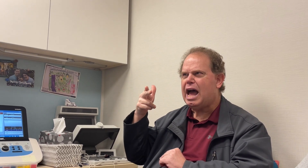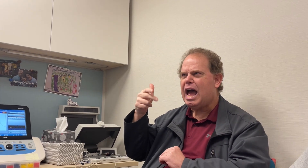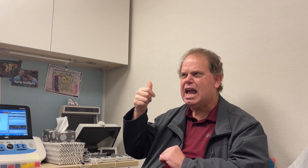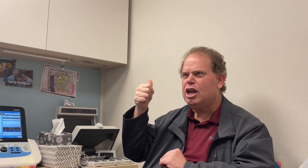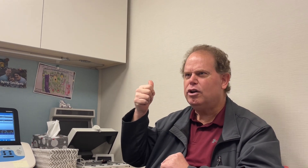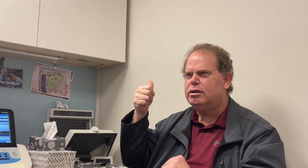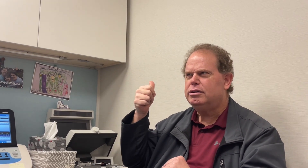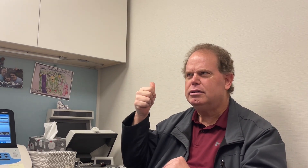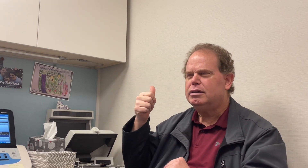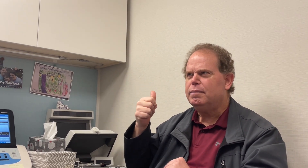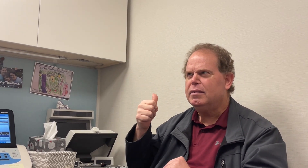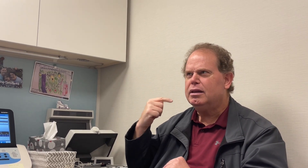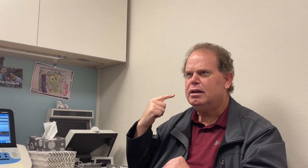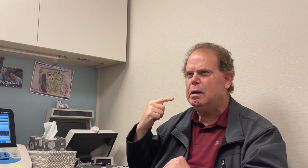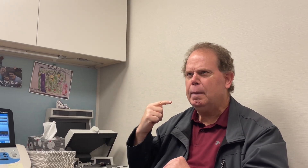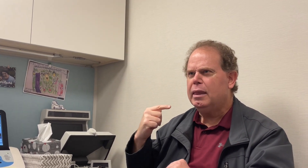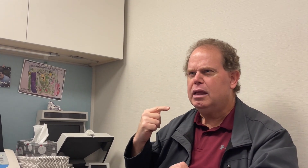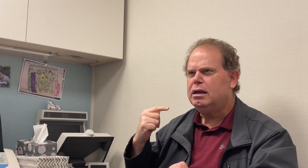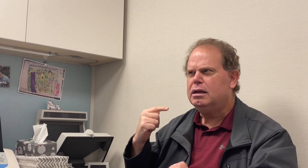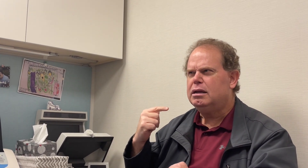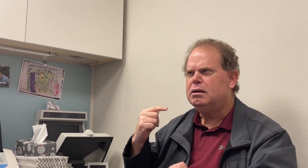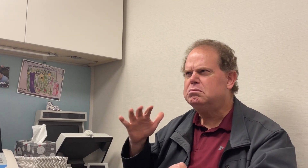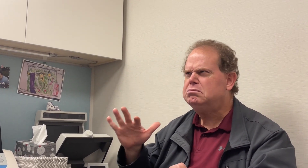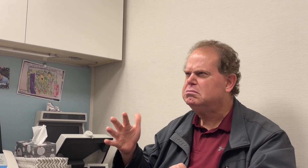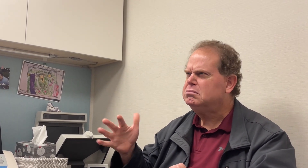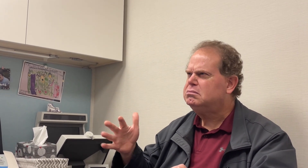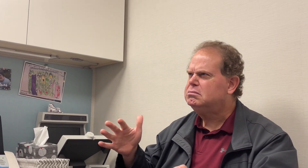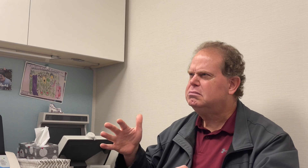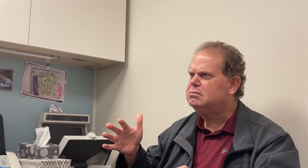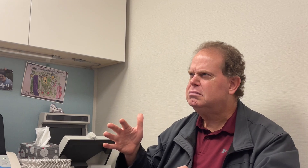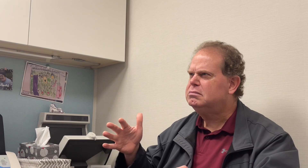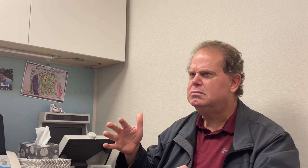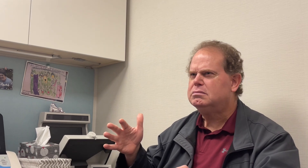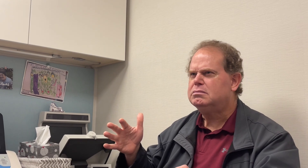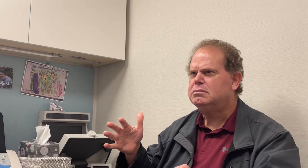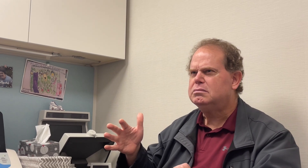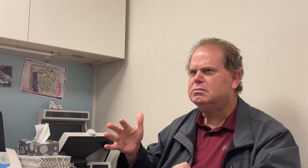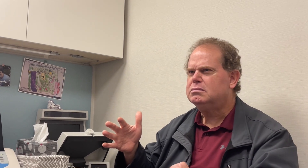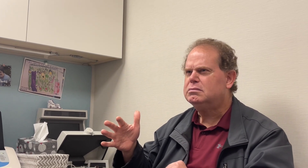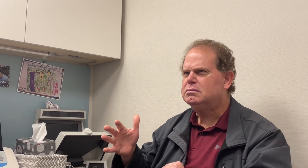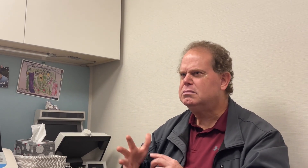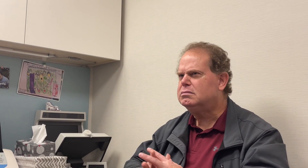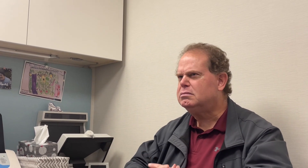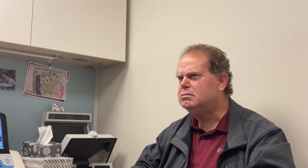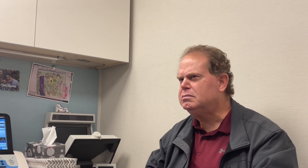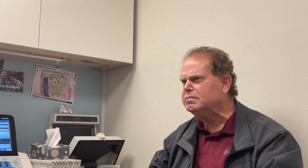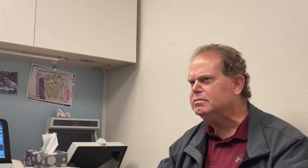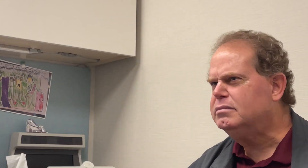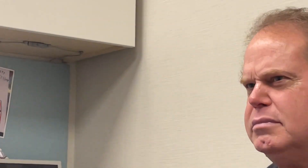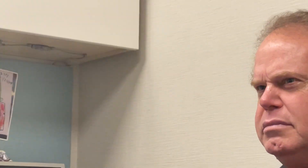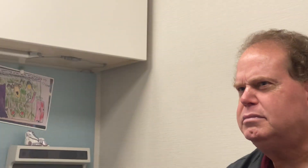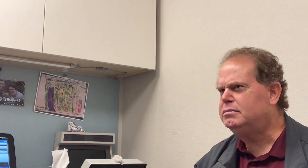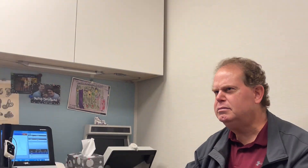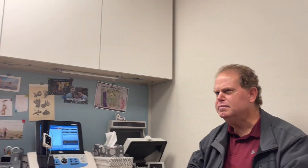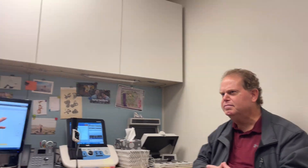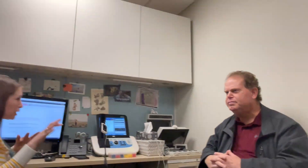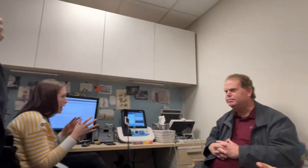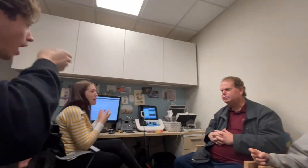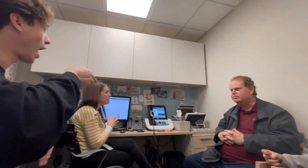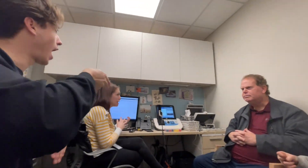h mhm and you probably you probably haven't heard high pitches for longer than anything